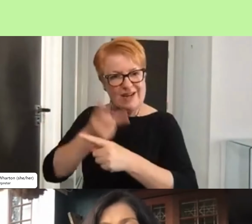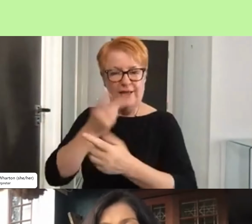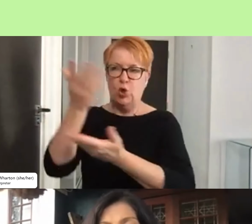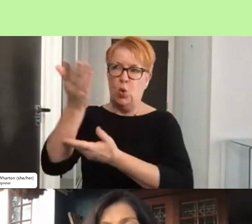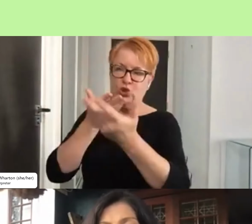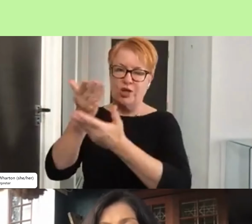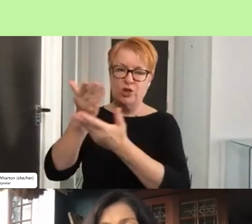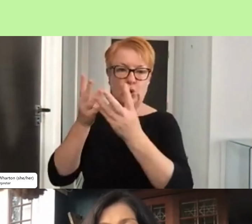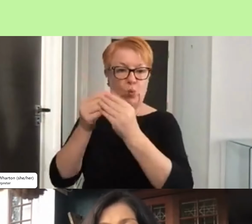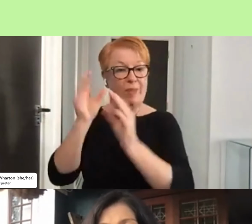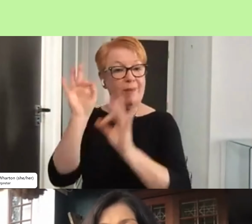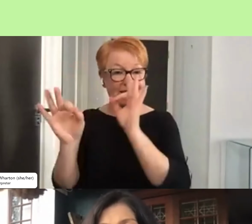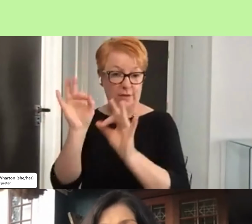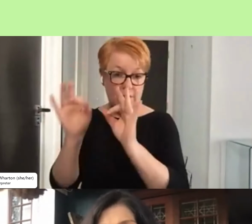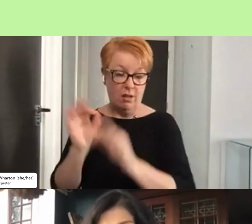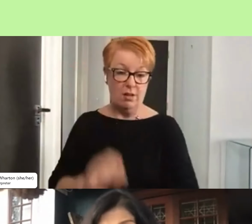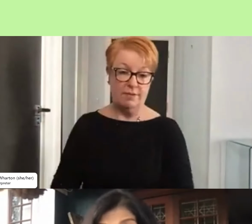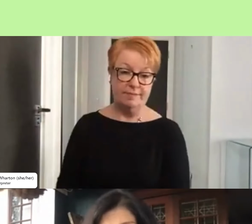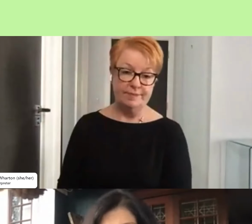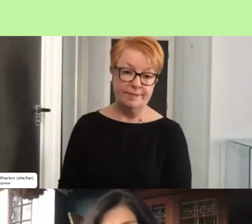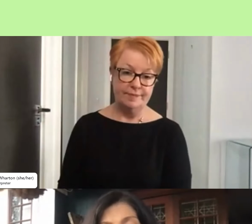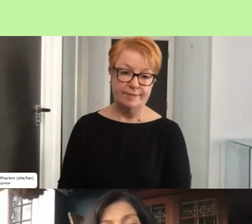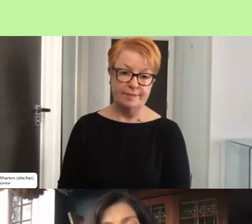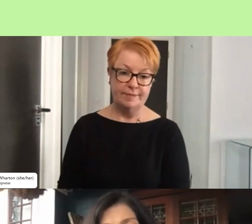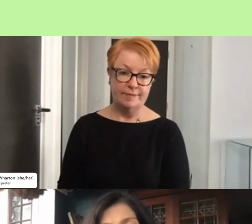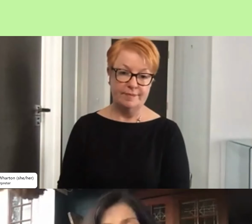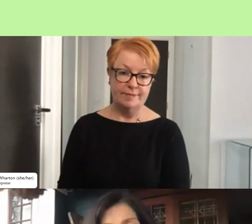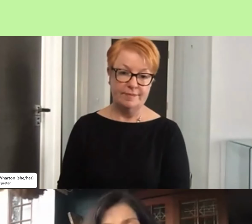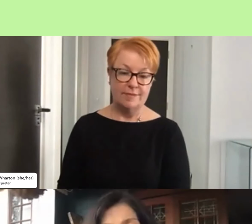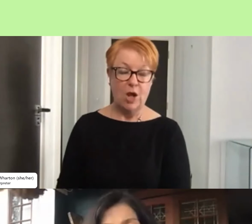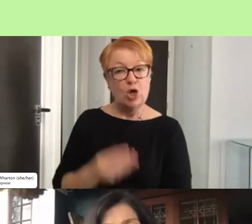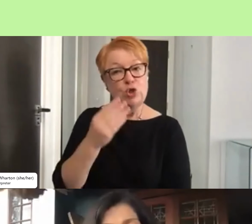And then sometimes you want to do tension, or sometimes you want to work